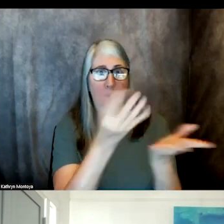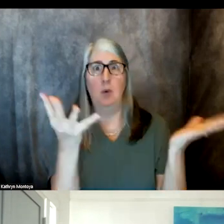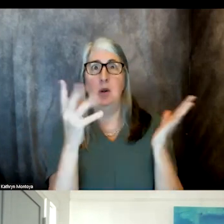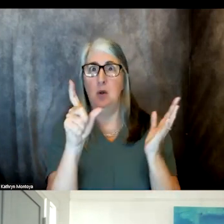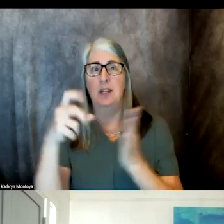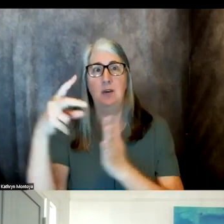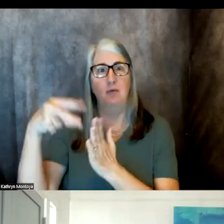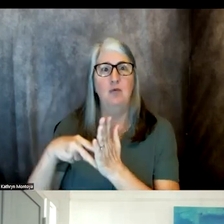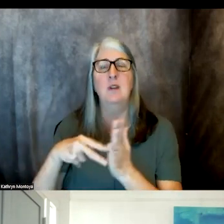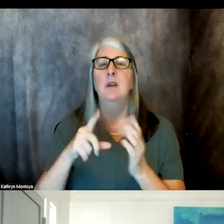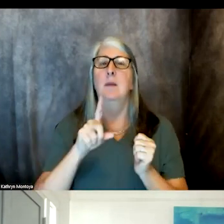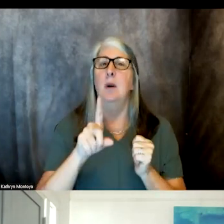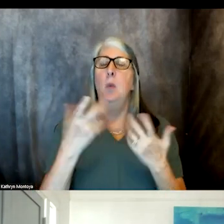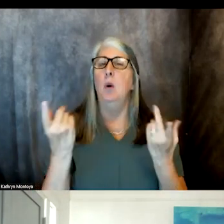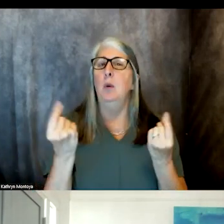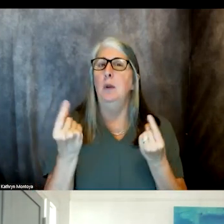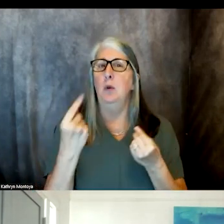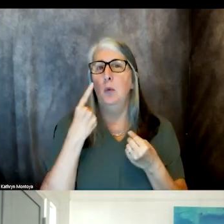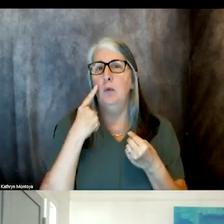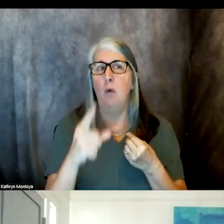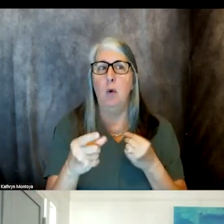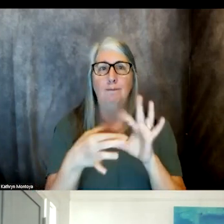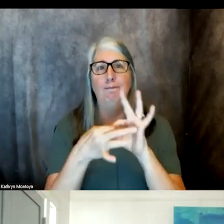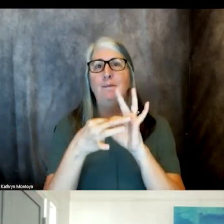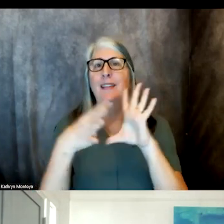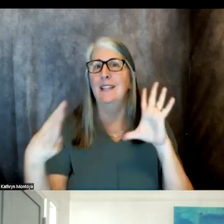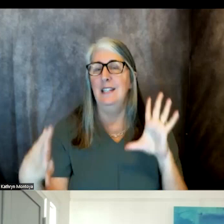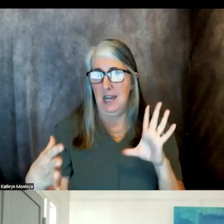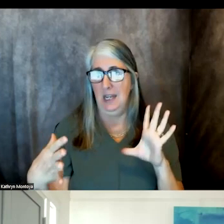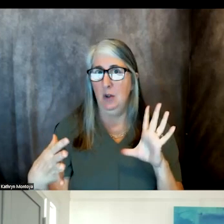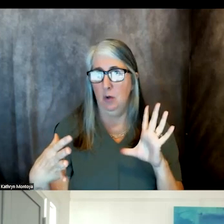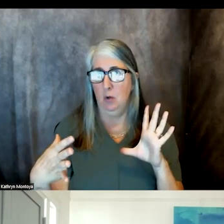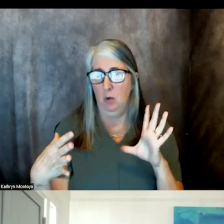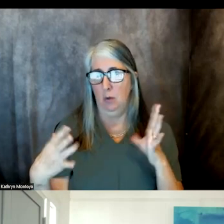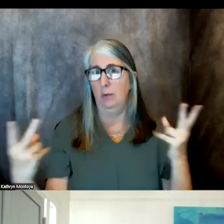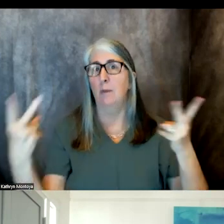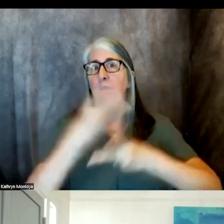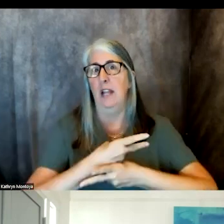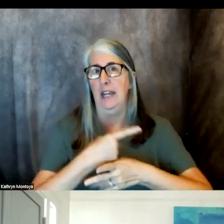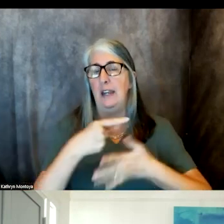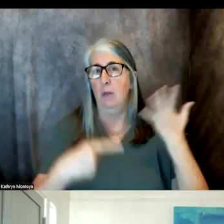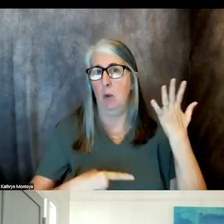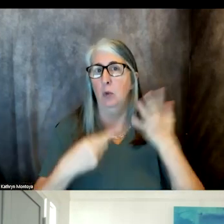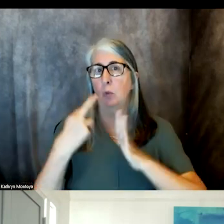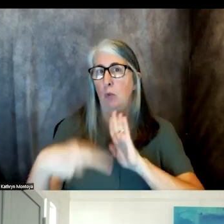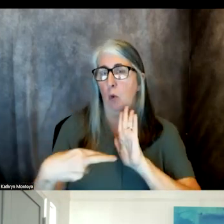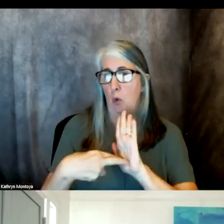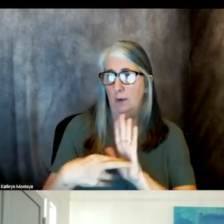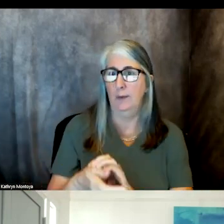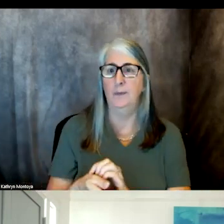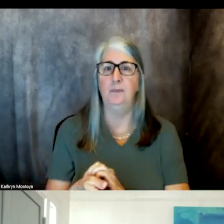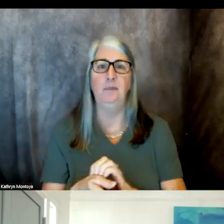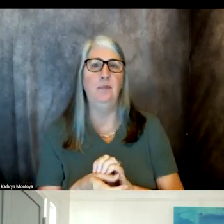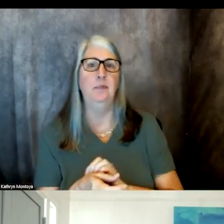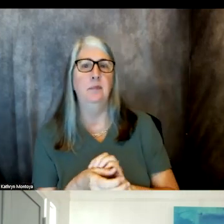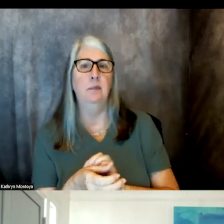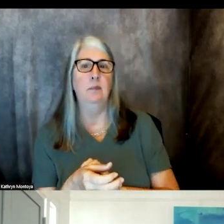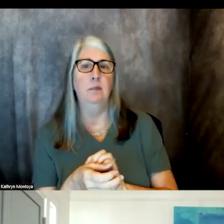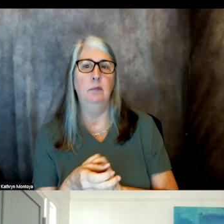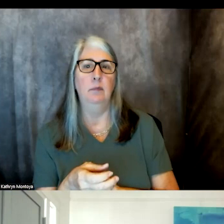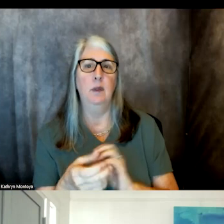WHAT CAN BE DONE TO DISENTANGLE THOSE ROLES? >> ONE, MAKING SURE THAT WE ARE FOLLOWING